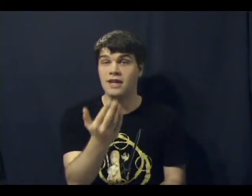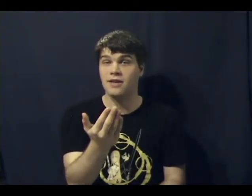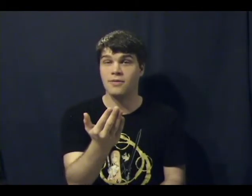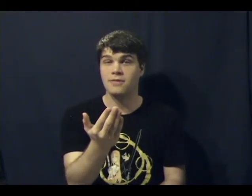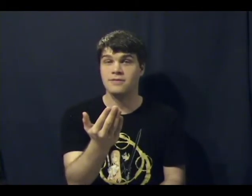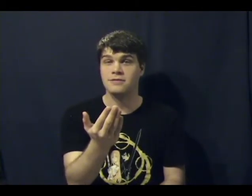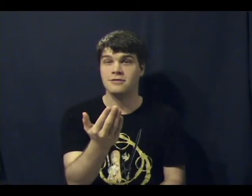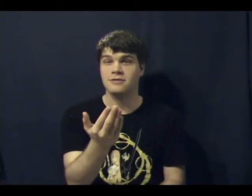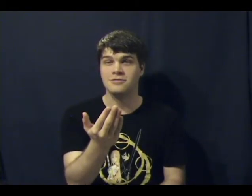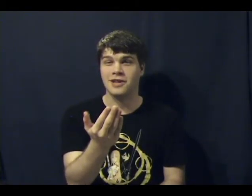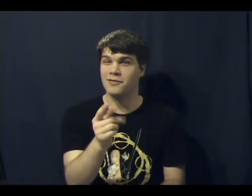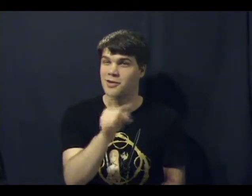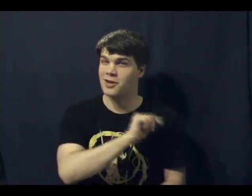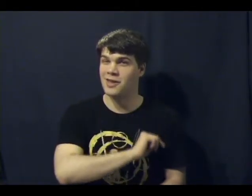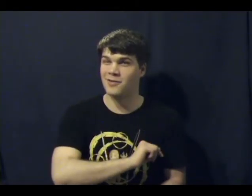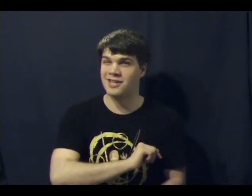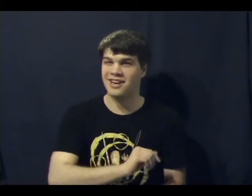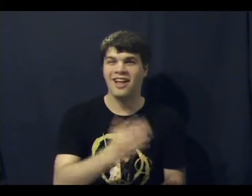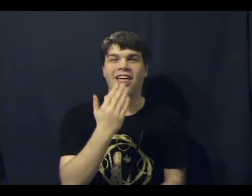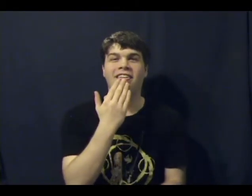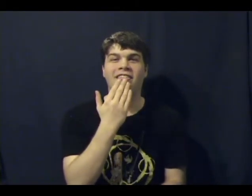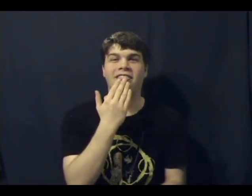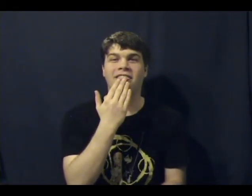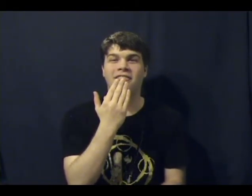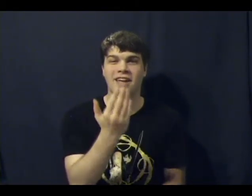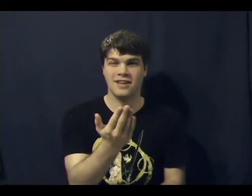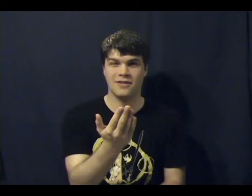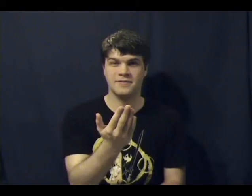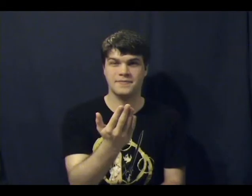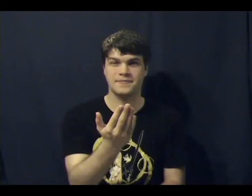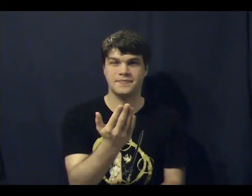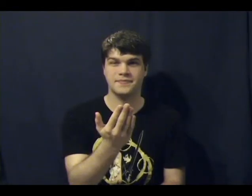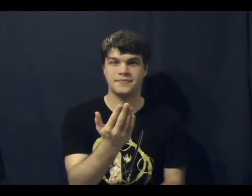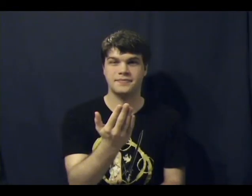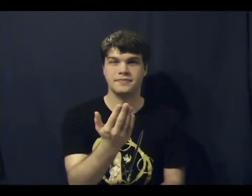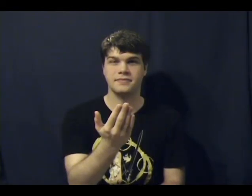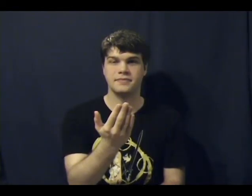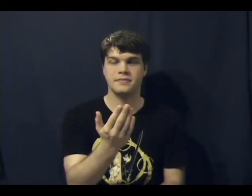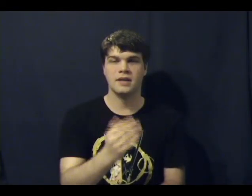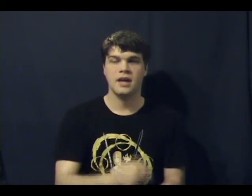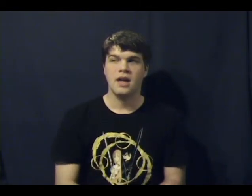you. I haven't taught you that one yet. Thank you.